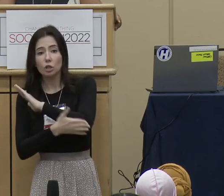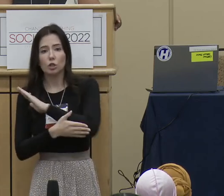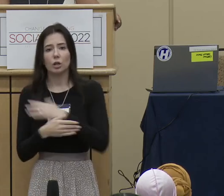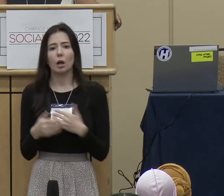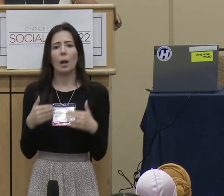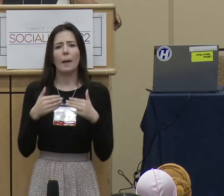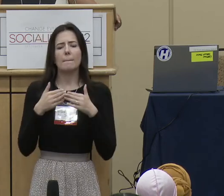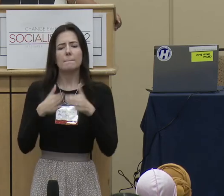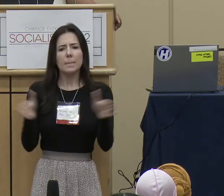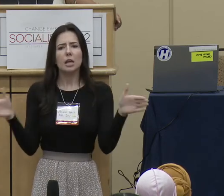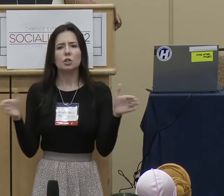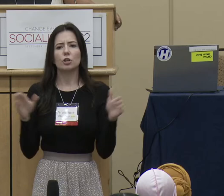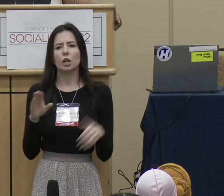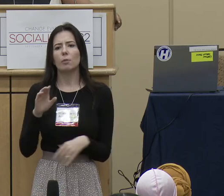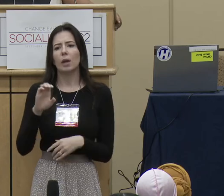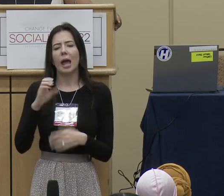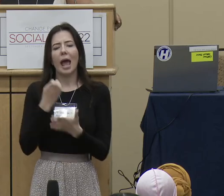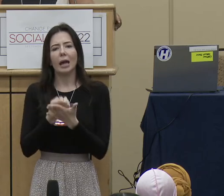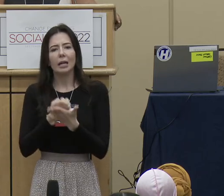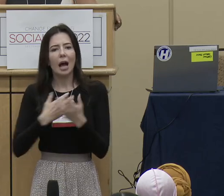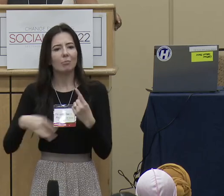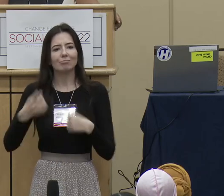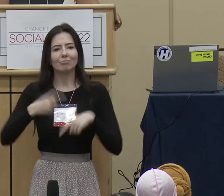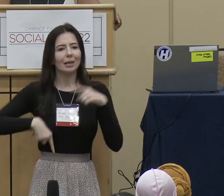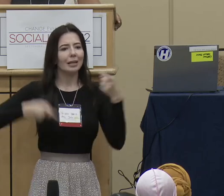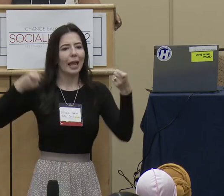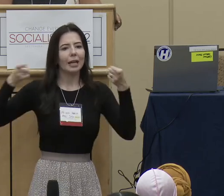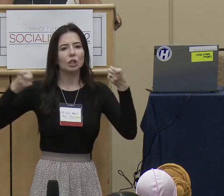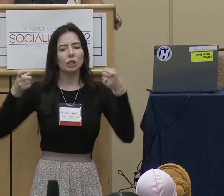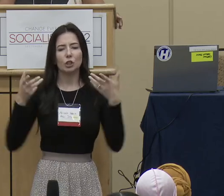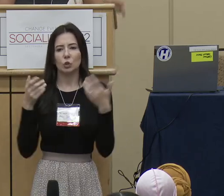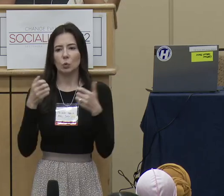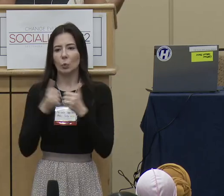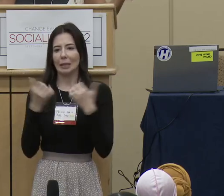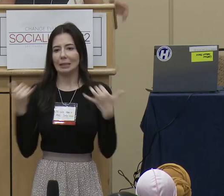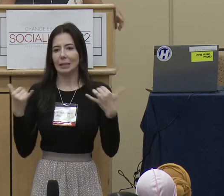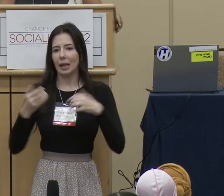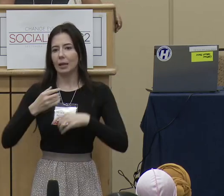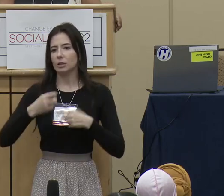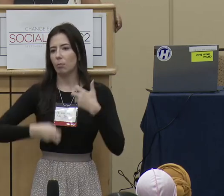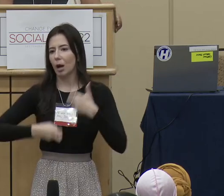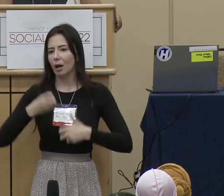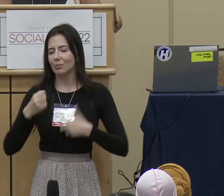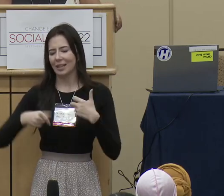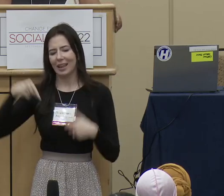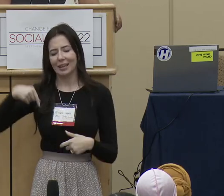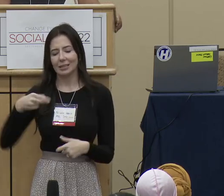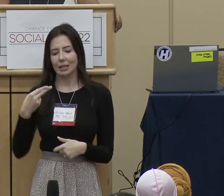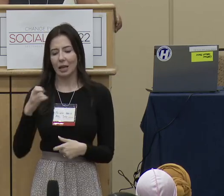town, the state, the country. Capitalism and mainstream economics simply cannot deal with today's problems. End of